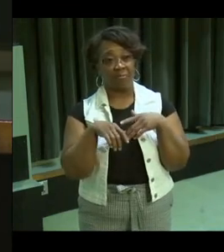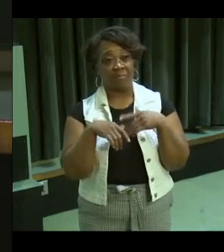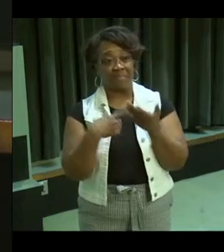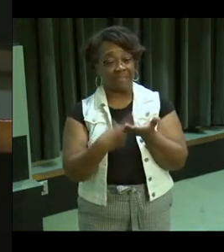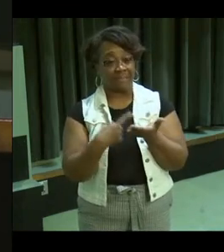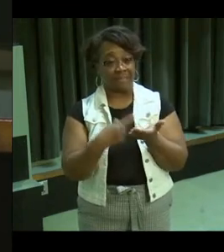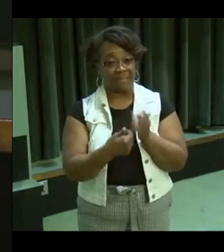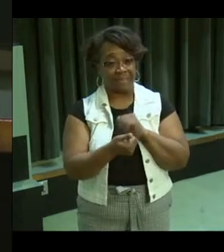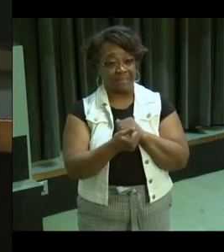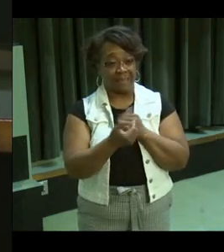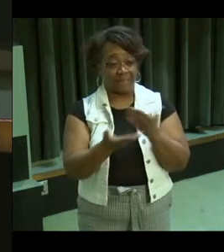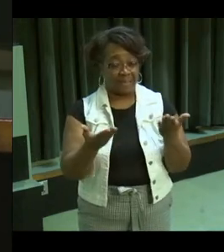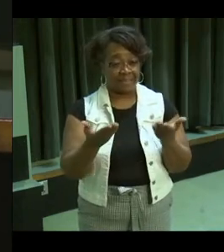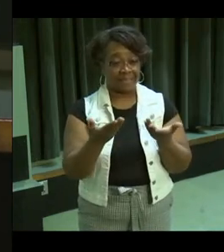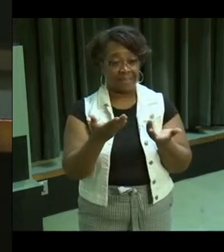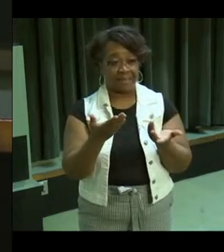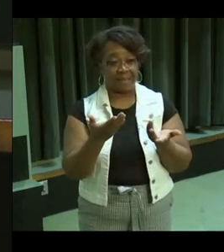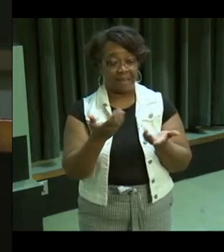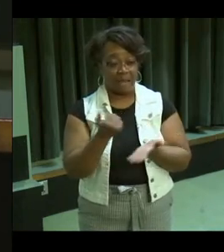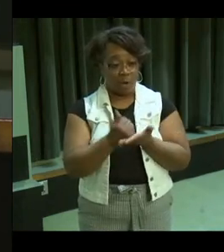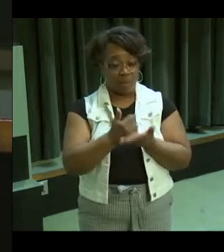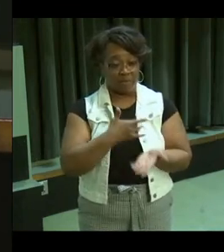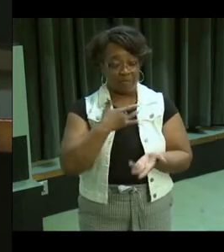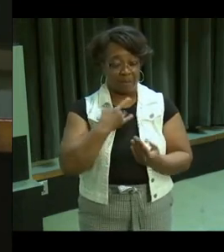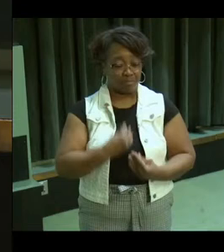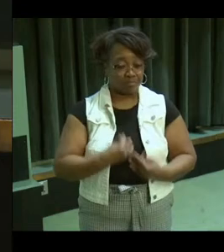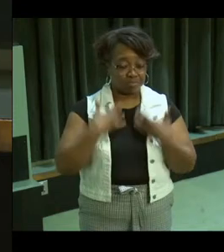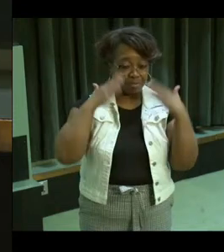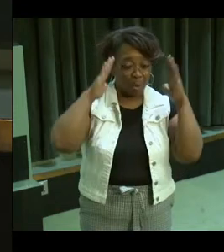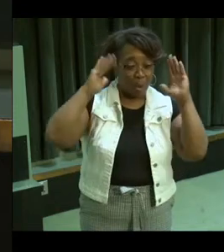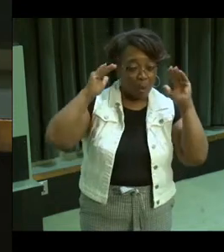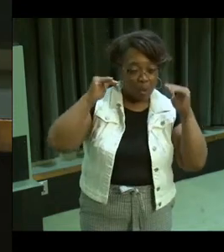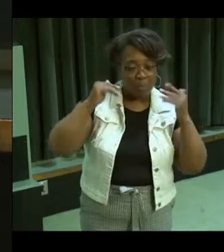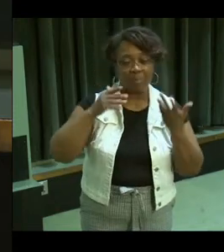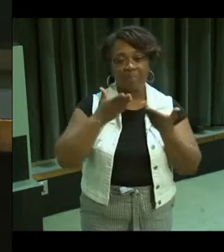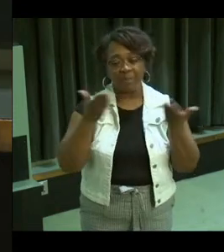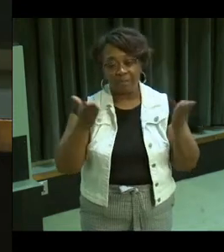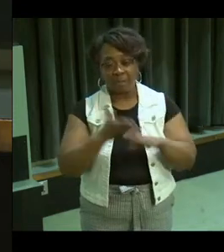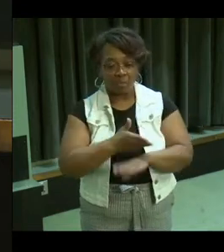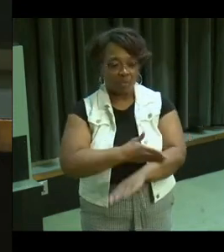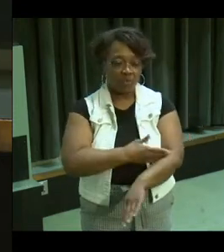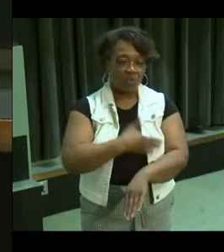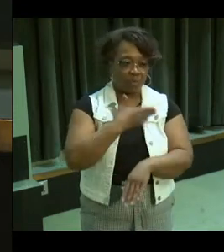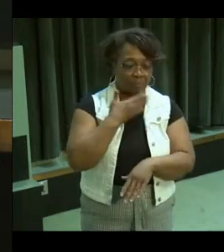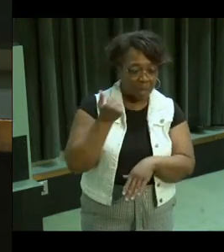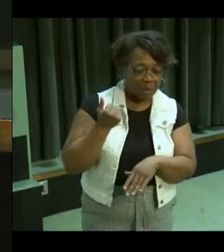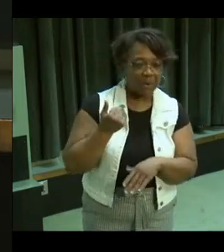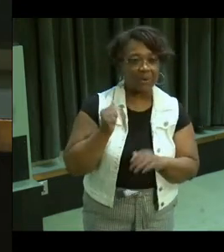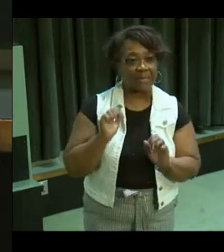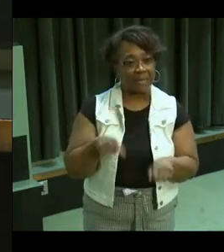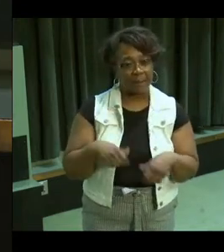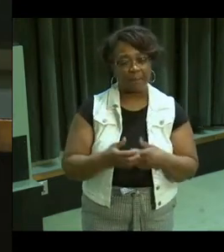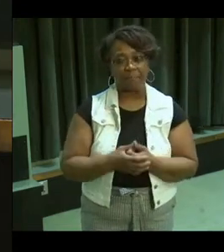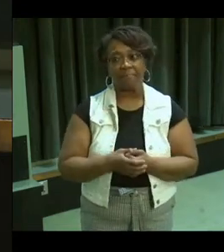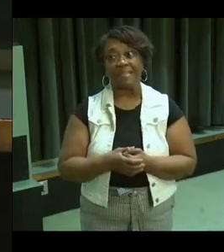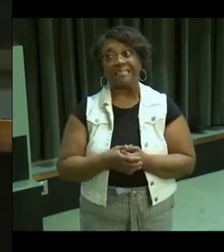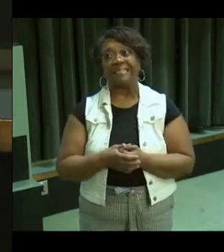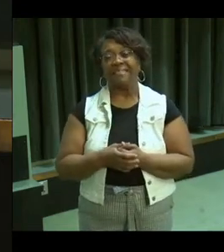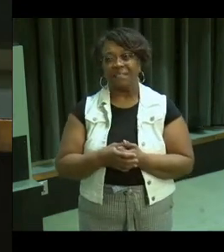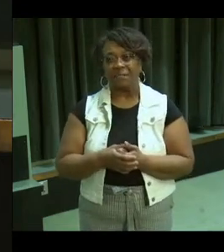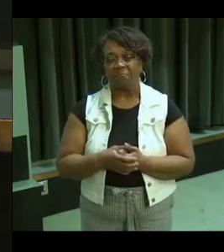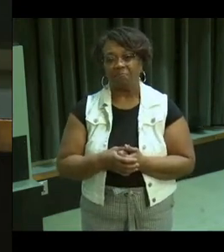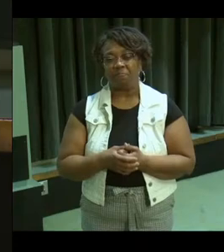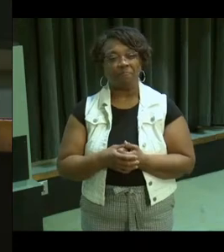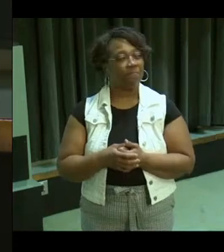things that give you hope that